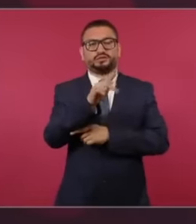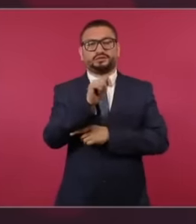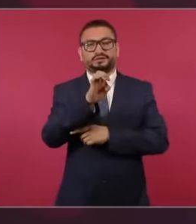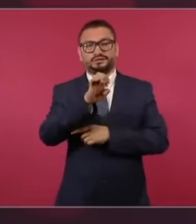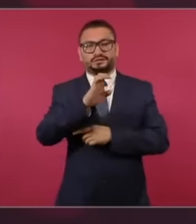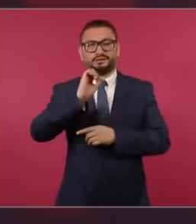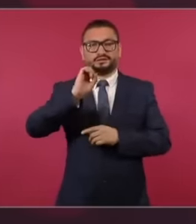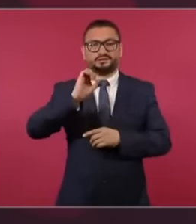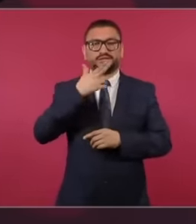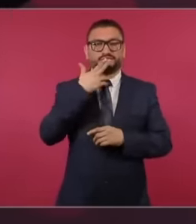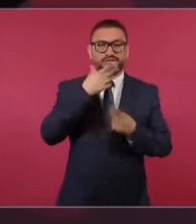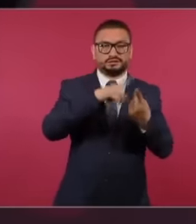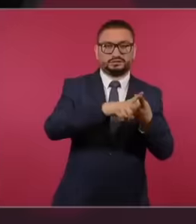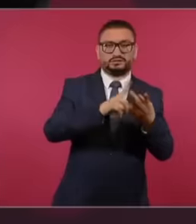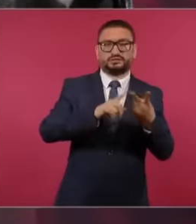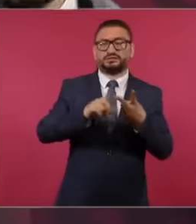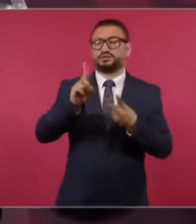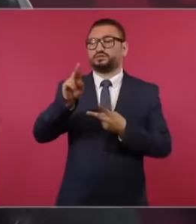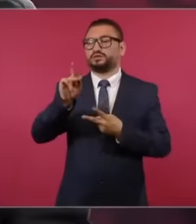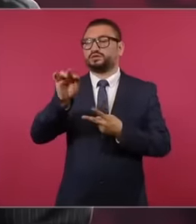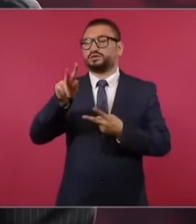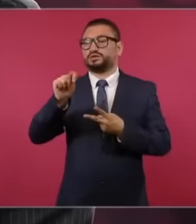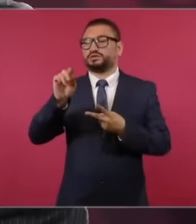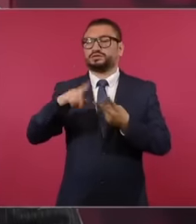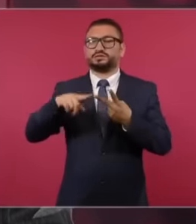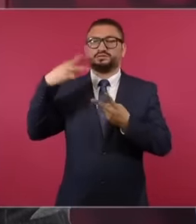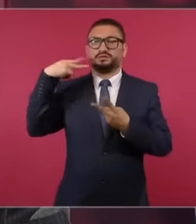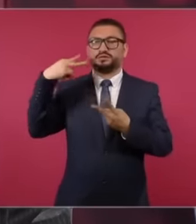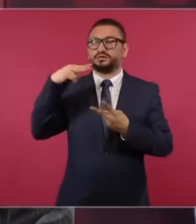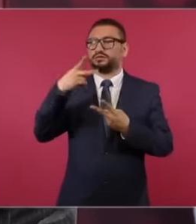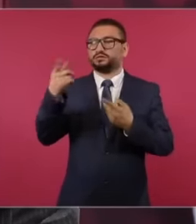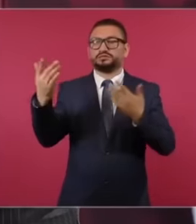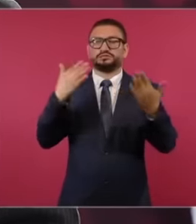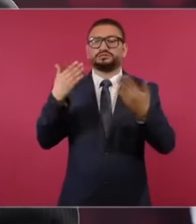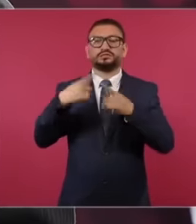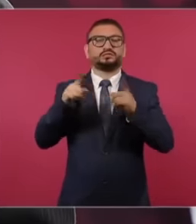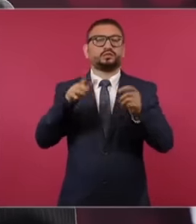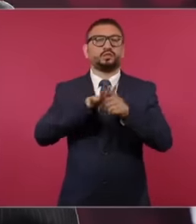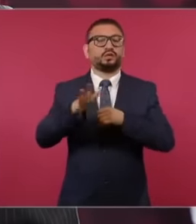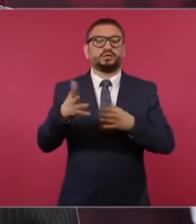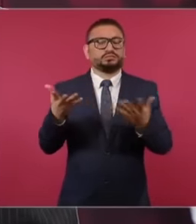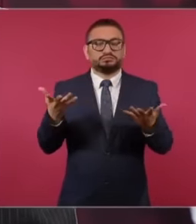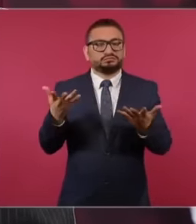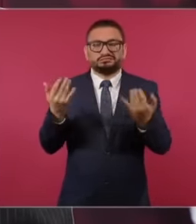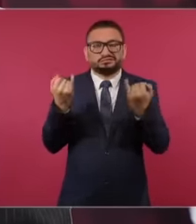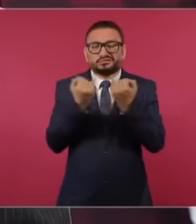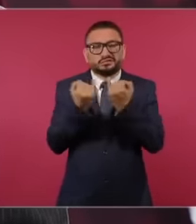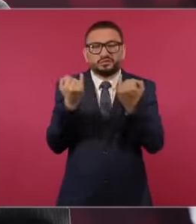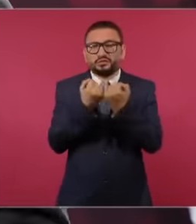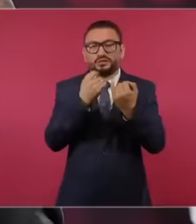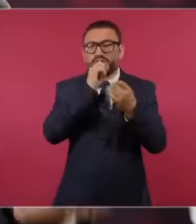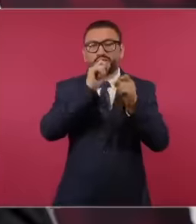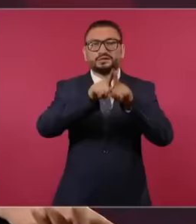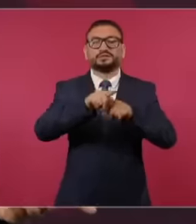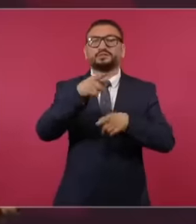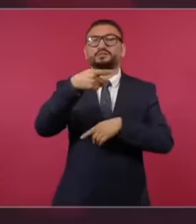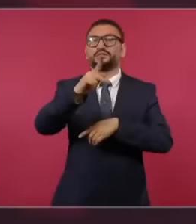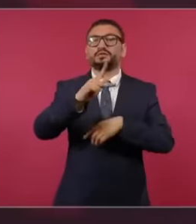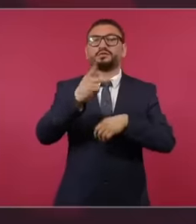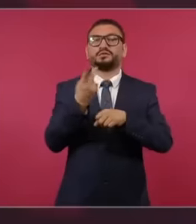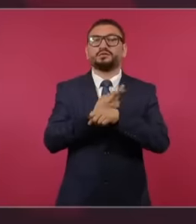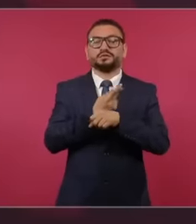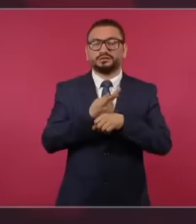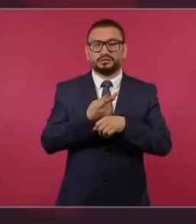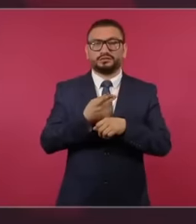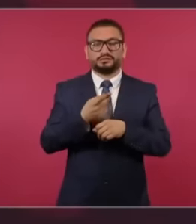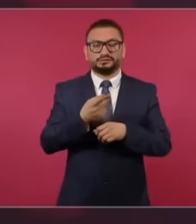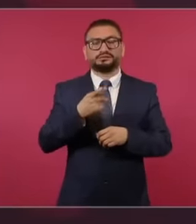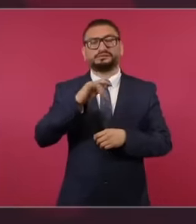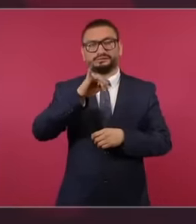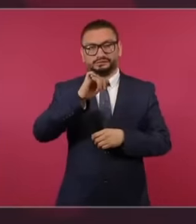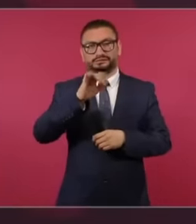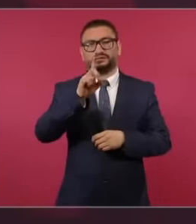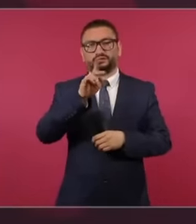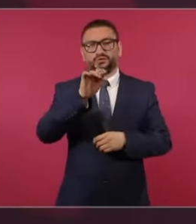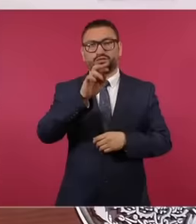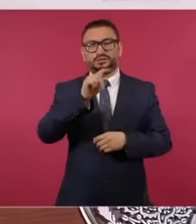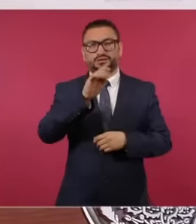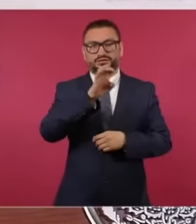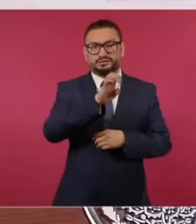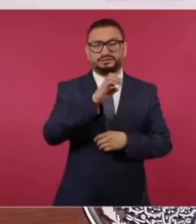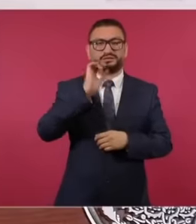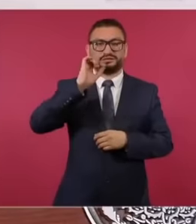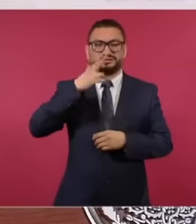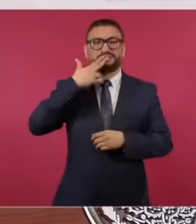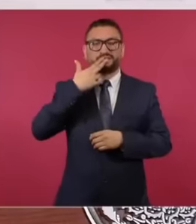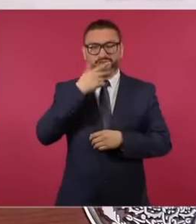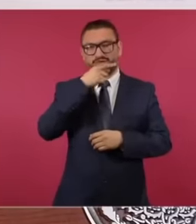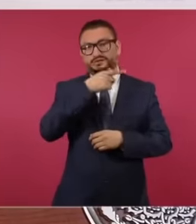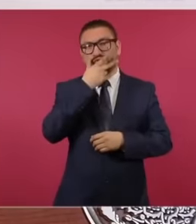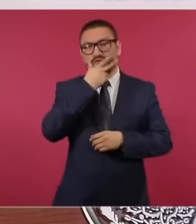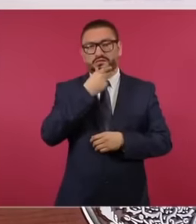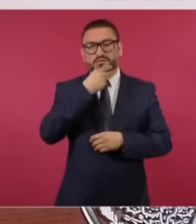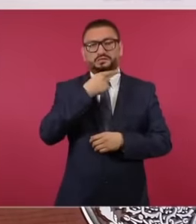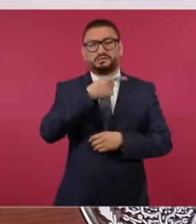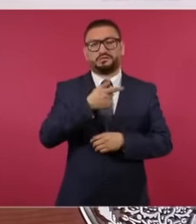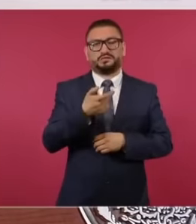and Mr. Duarte of Veracruz nothing What happens is that Mr. Duarte of Chihuahua has more